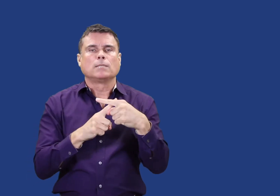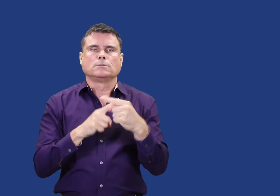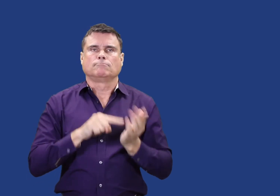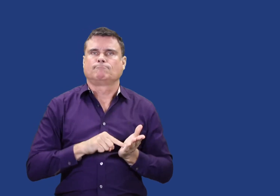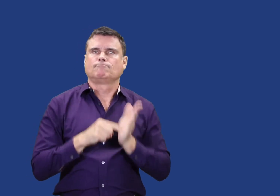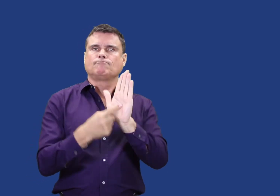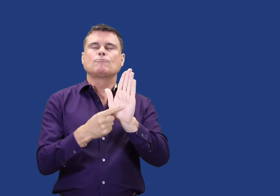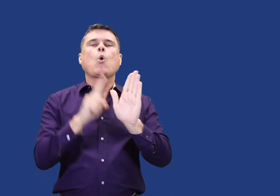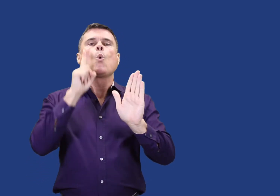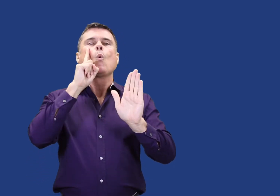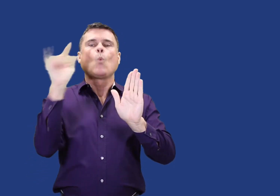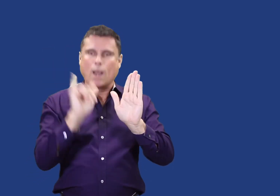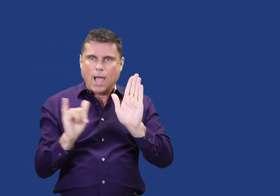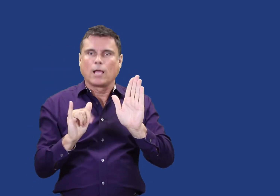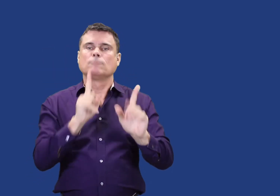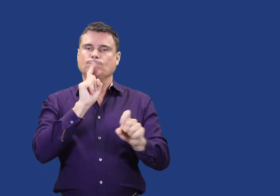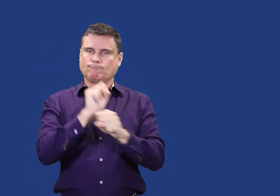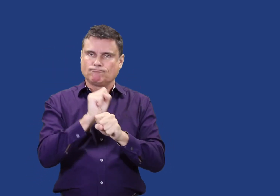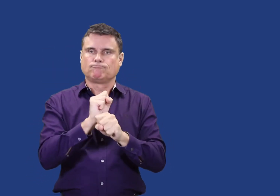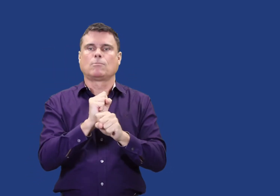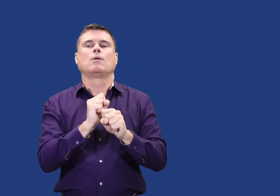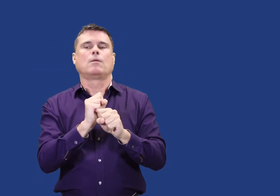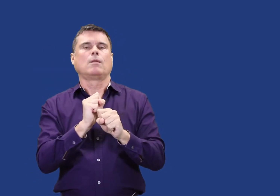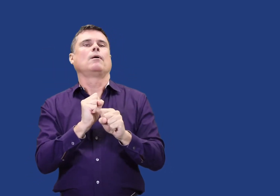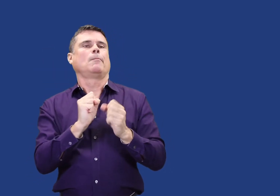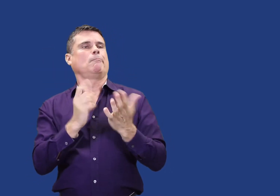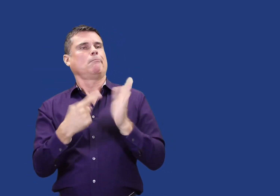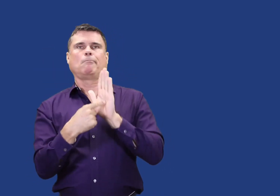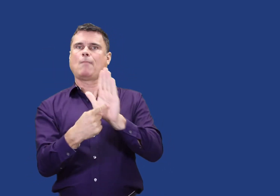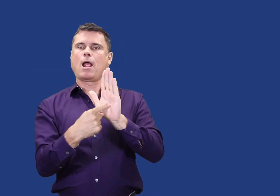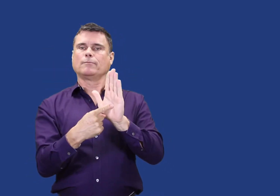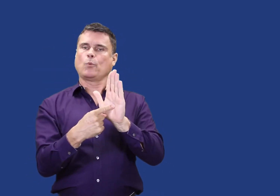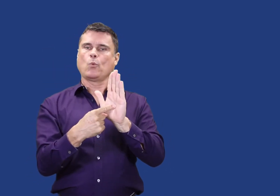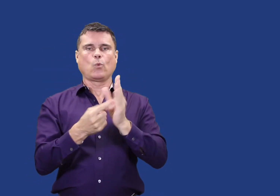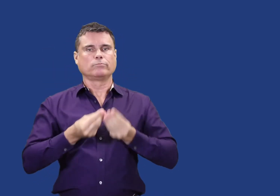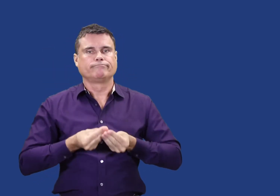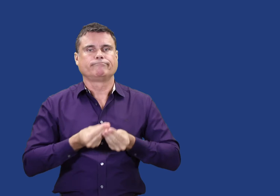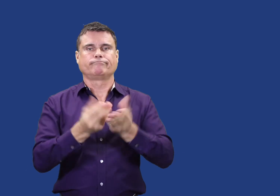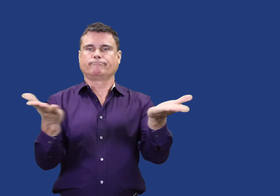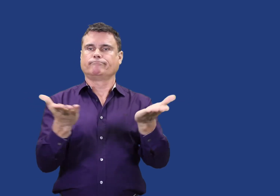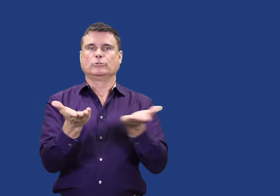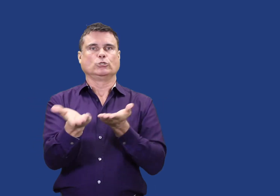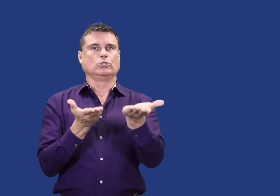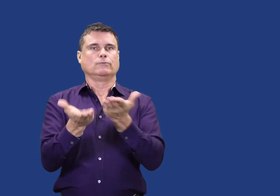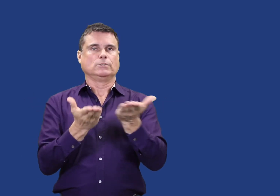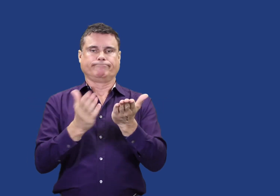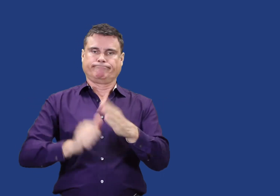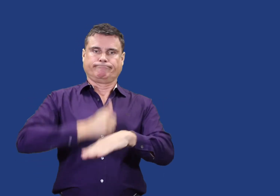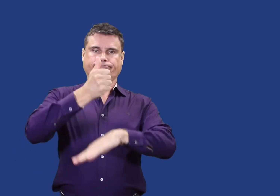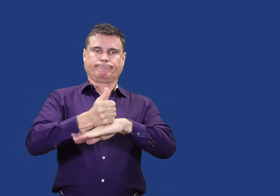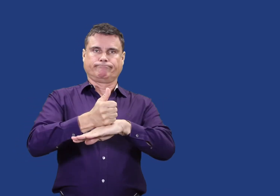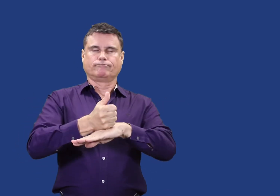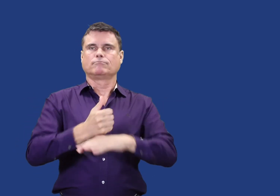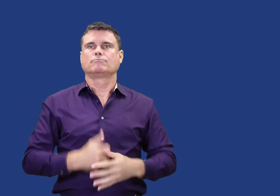PRESENTS THE NEWLY-REVISED MODEL INFORMED BY THIS INPUT.